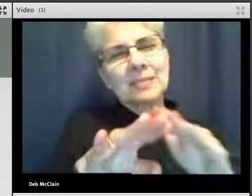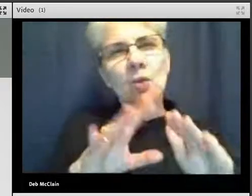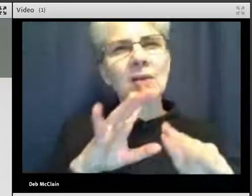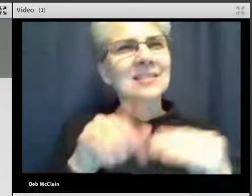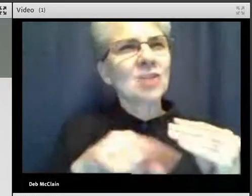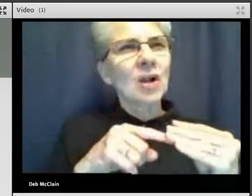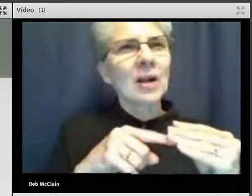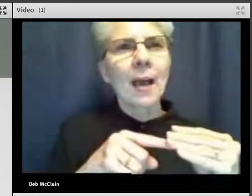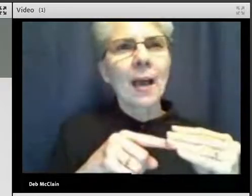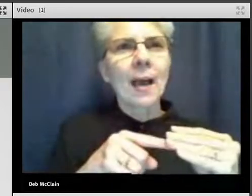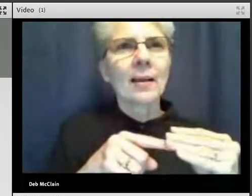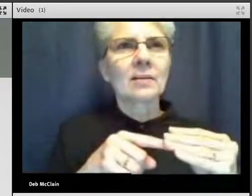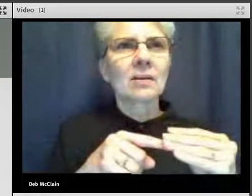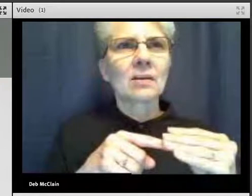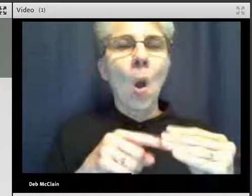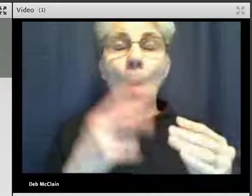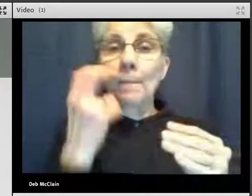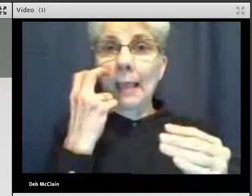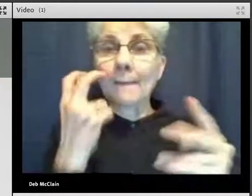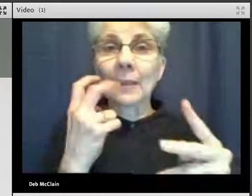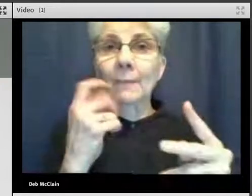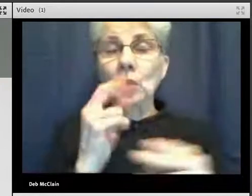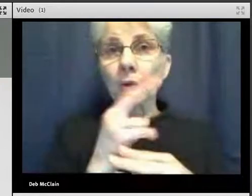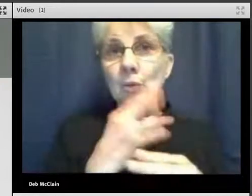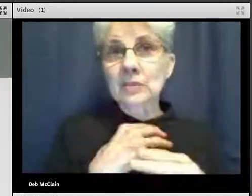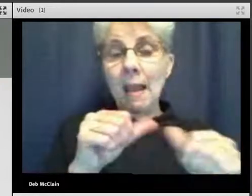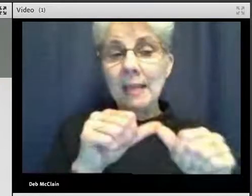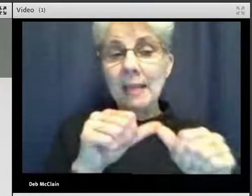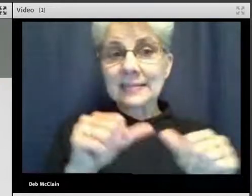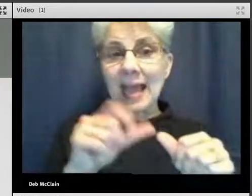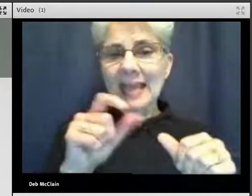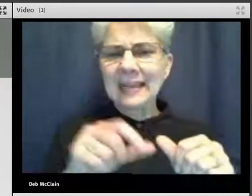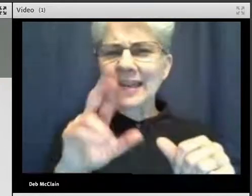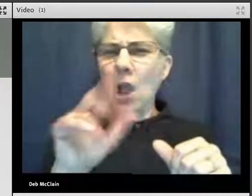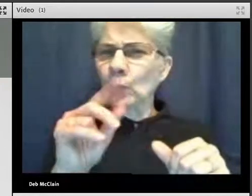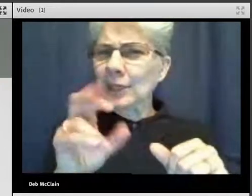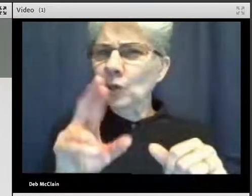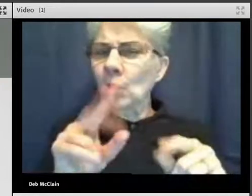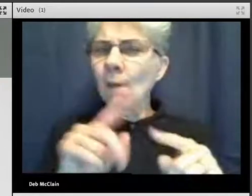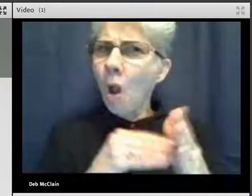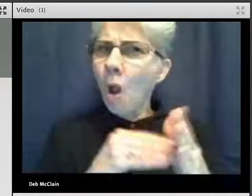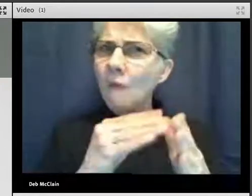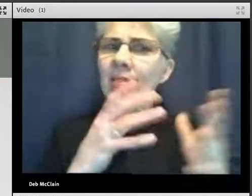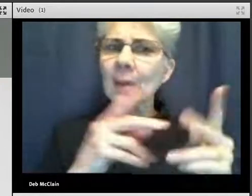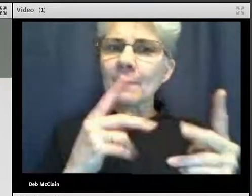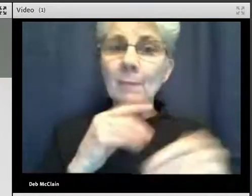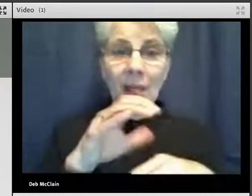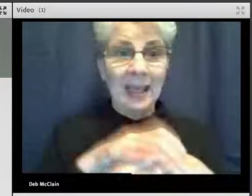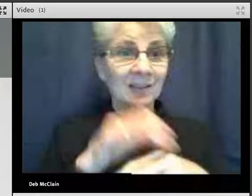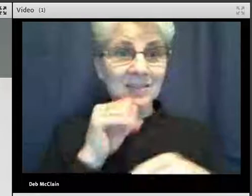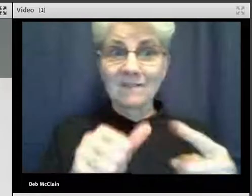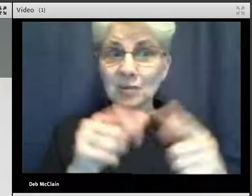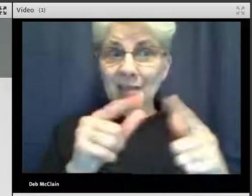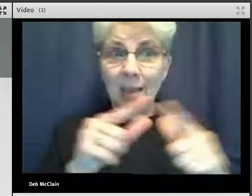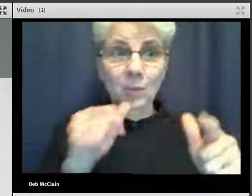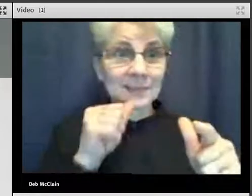we're not just talking about, "Oh, there's some blind people that are going to use my site and the reader." But also there's a lot of people that English is not their first language.